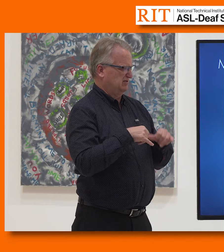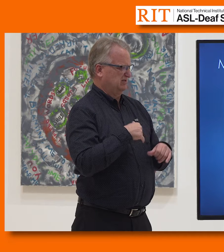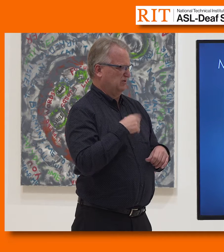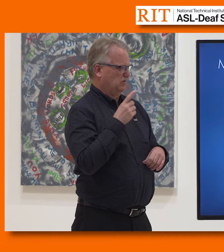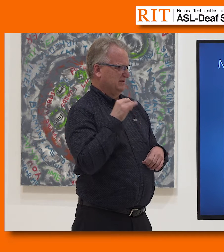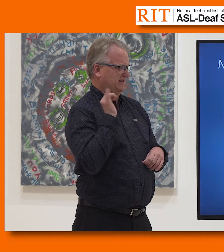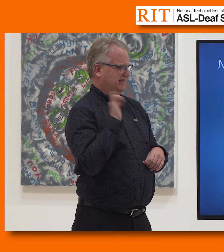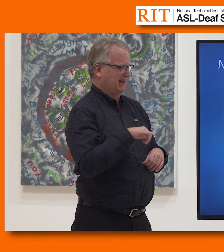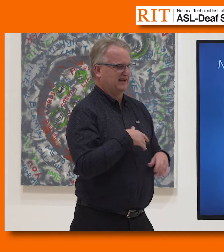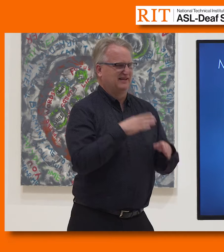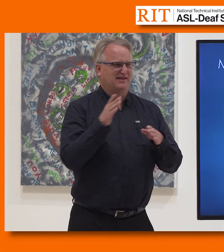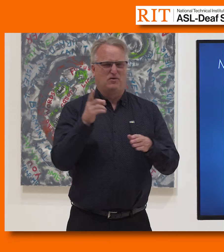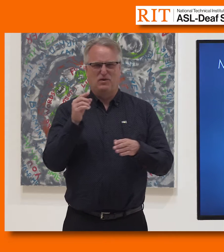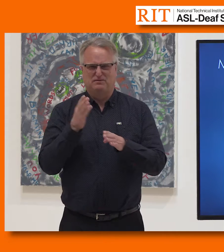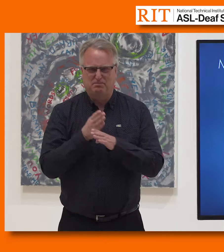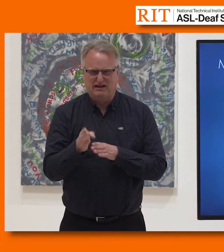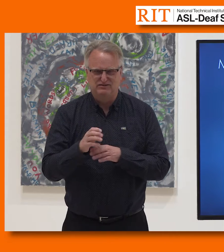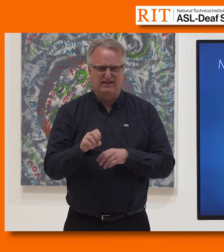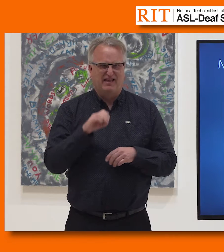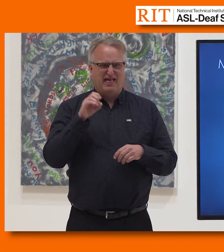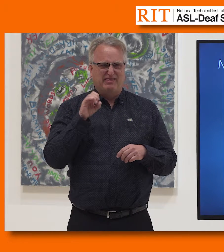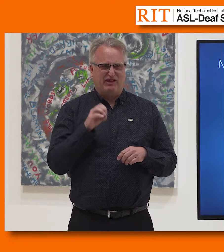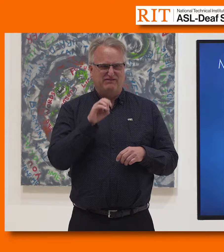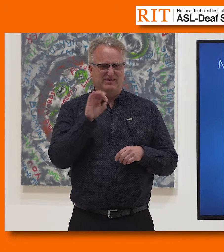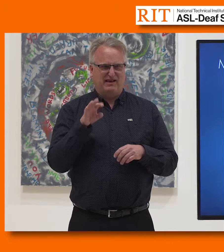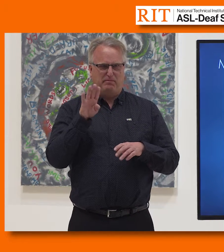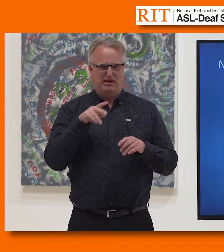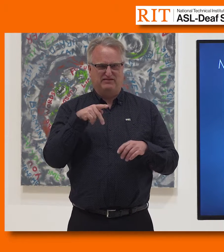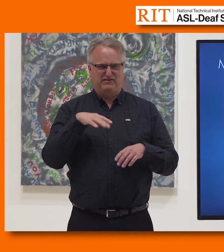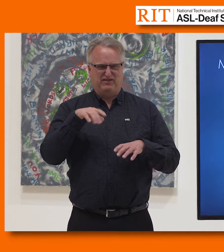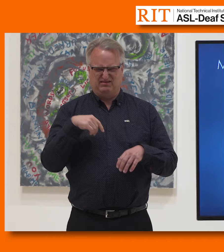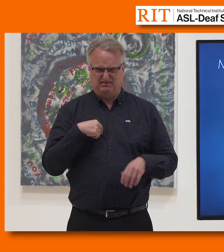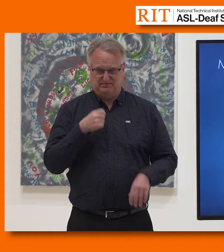"Well, there's microbiology, there's microelectronics." You know, I found all these different tech majors